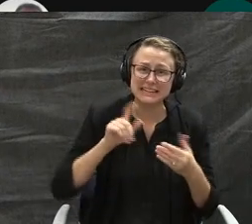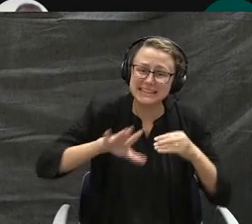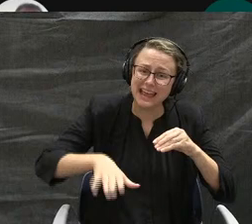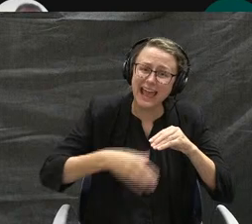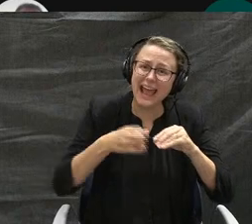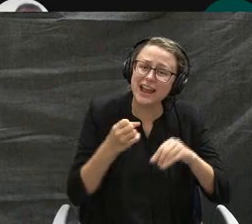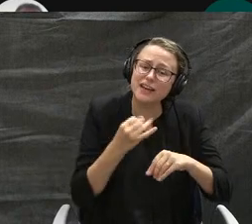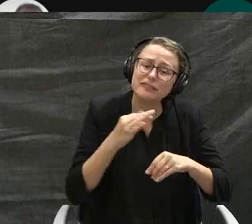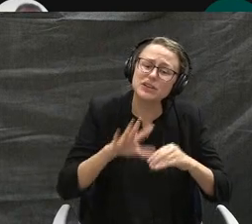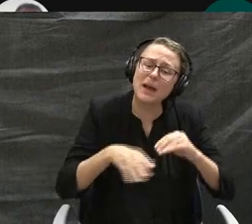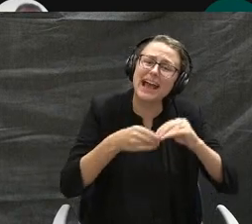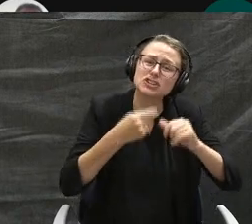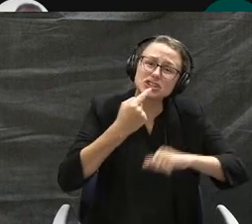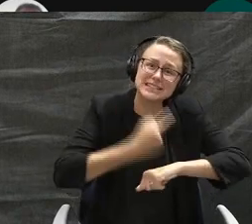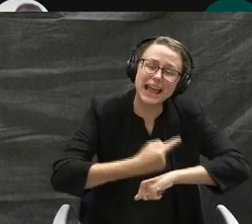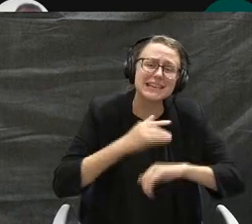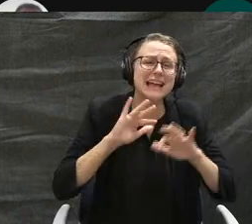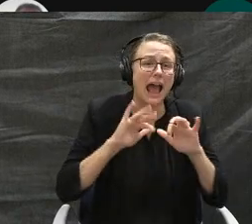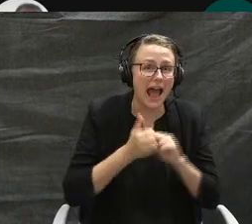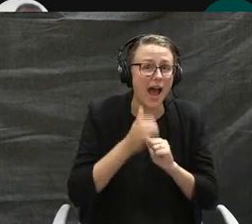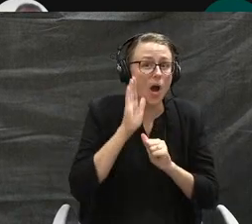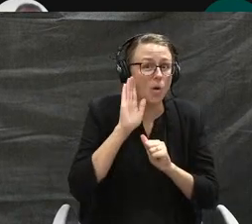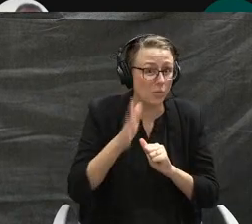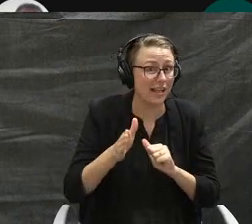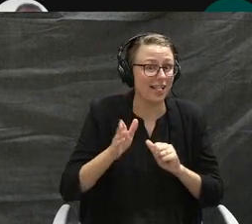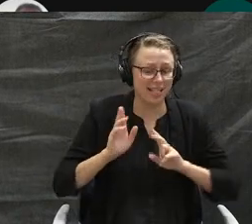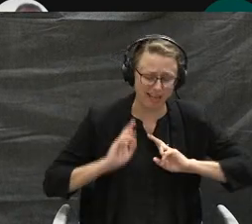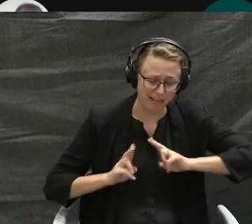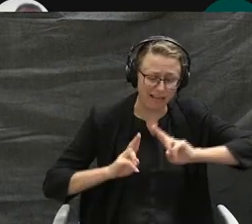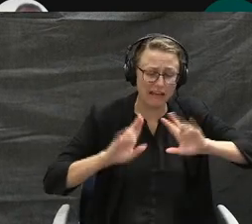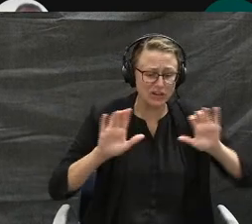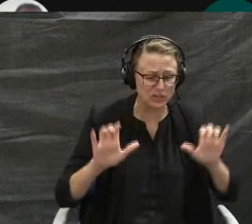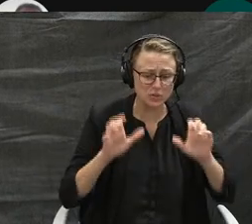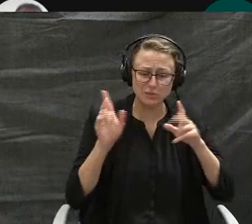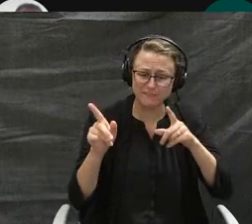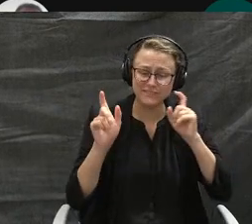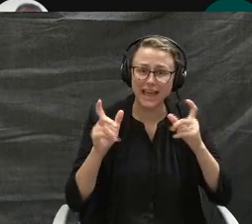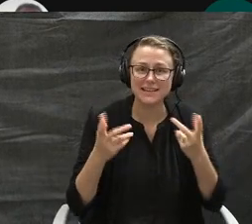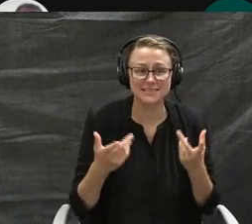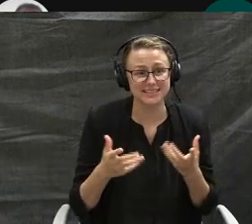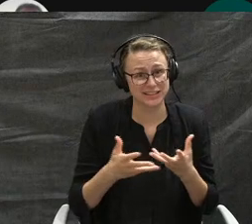plan on getting it all done very quickly? I know we can do a lot, but there's a lot to do.